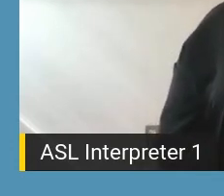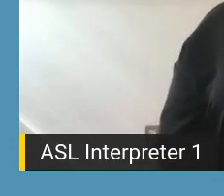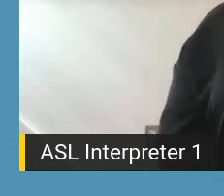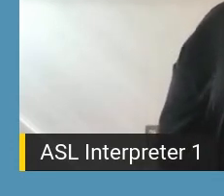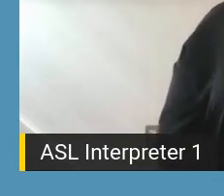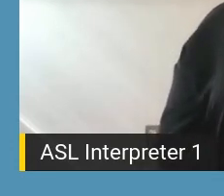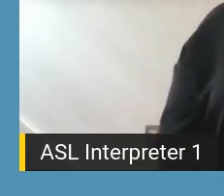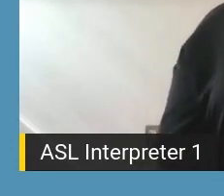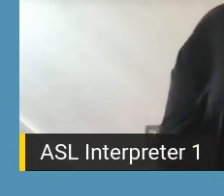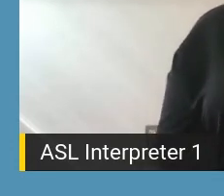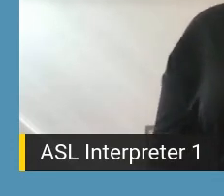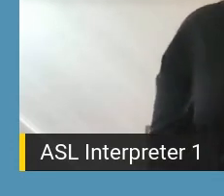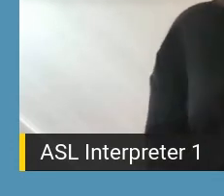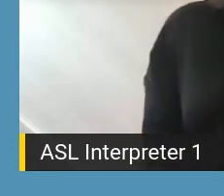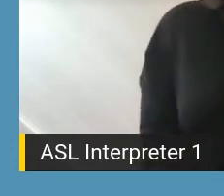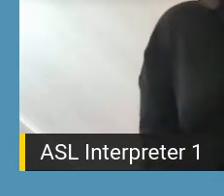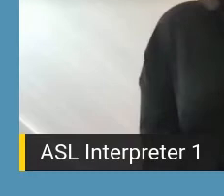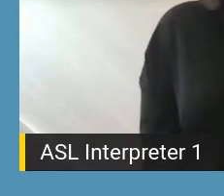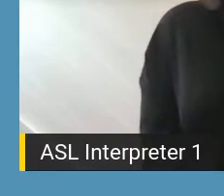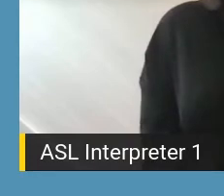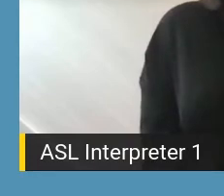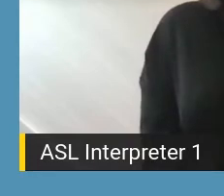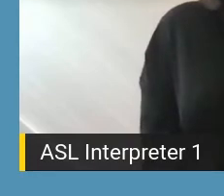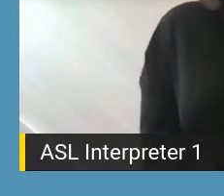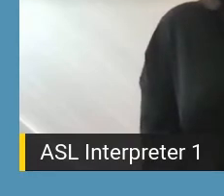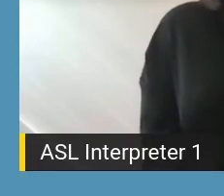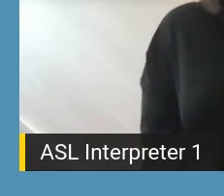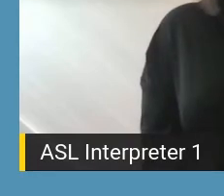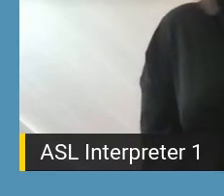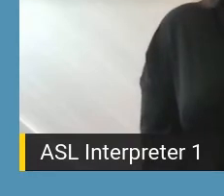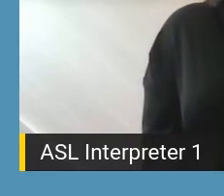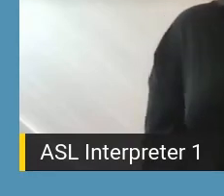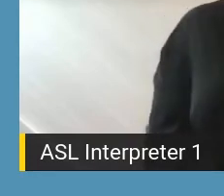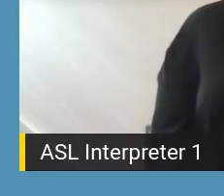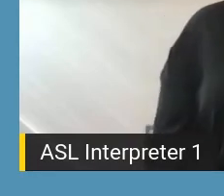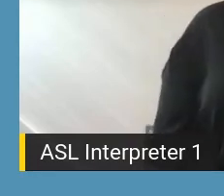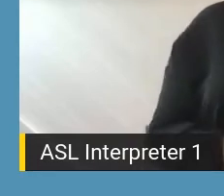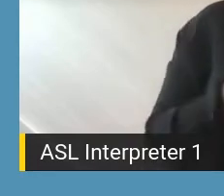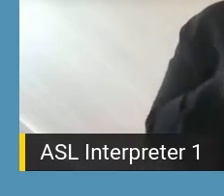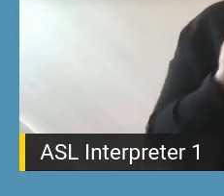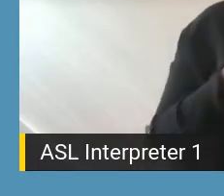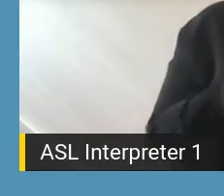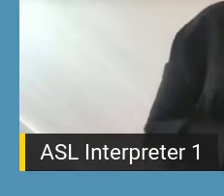in particular, which is sort of a very intriguing software product. Just to be clear, Descript